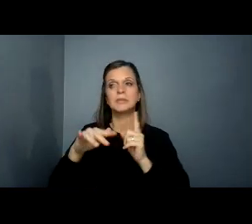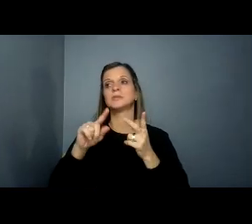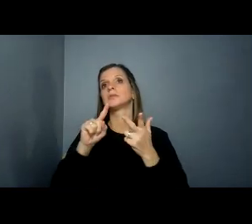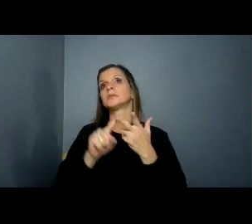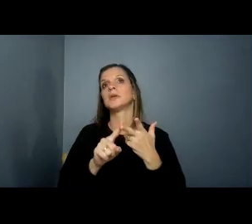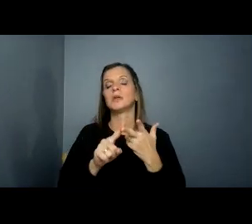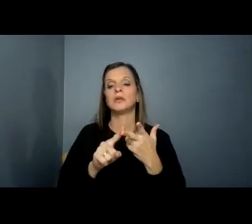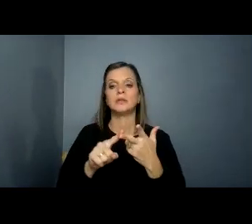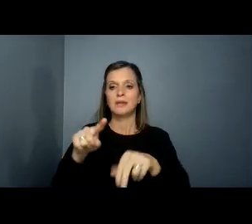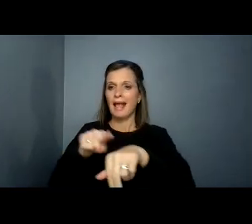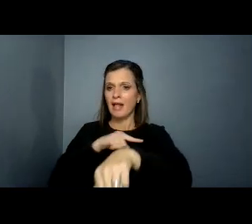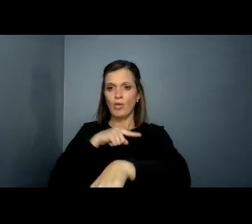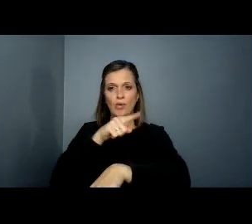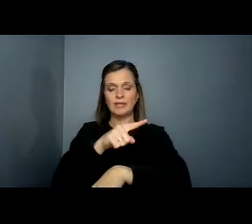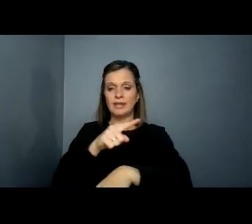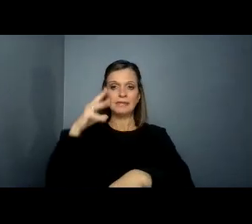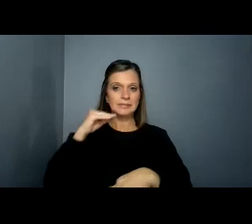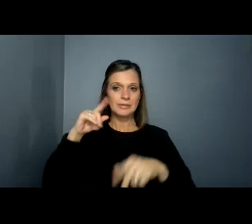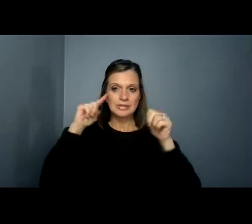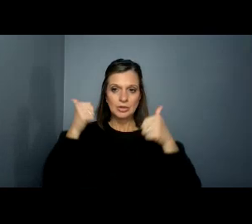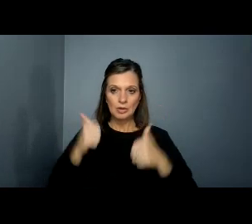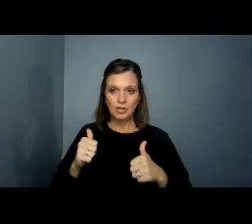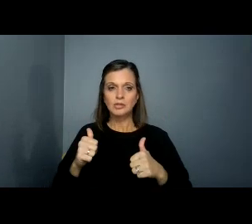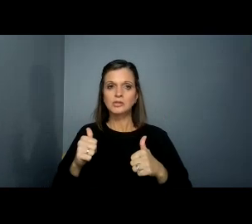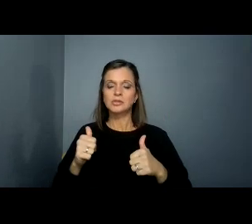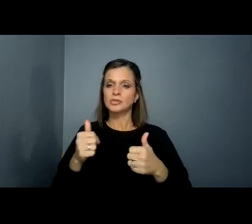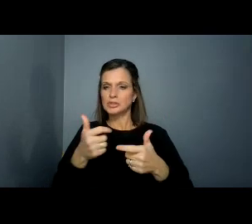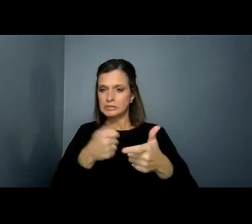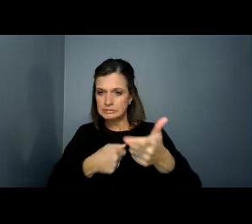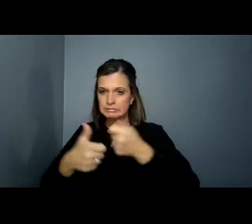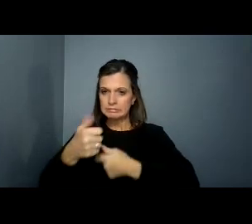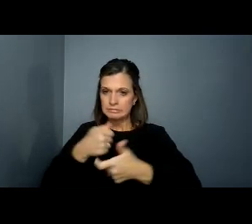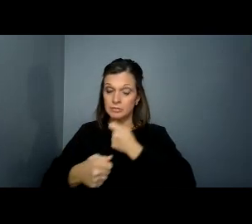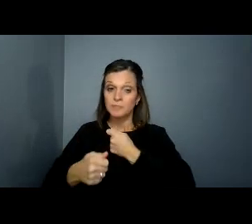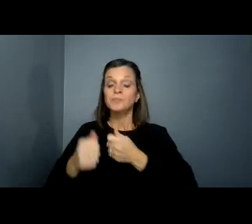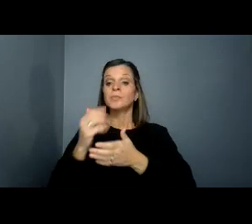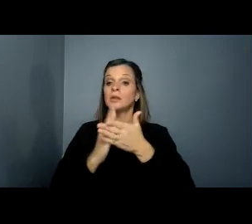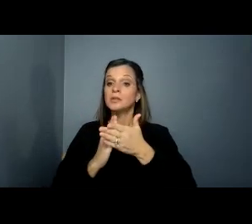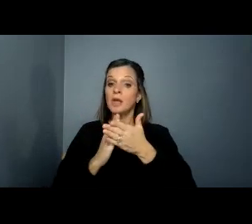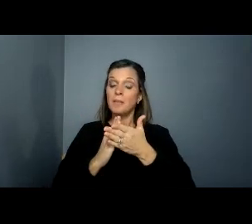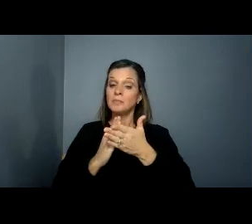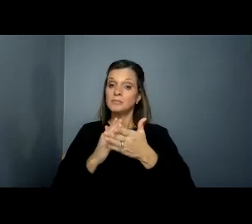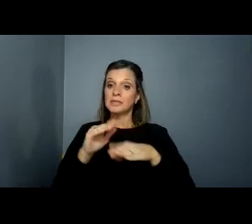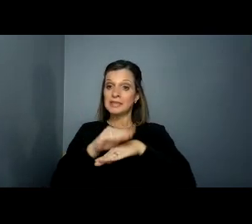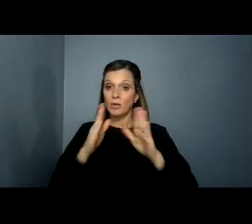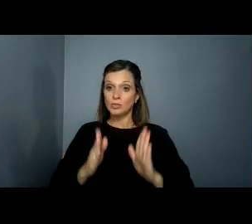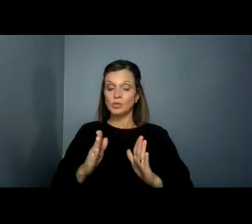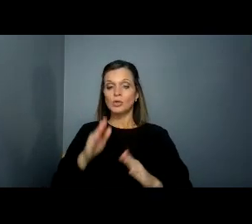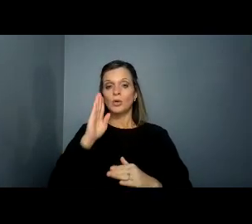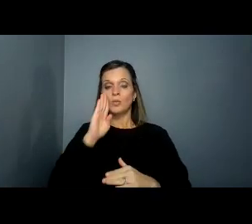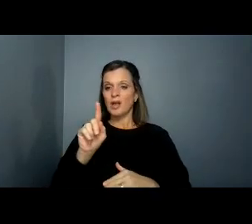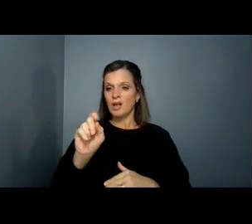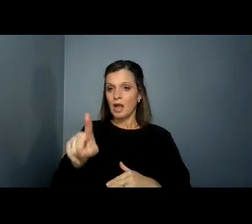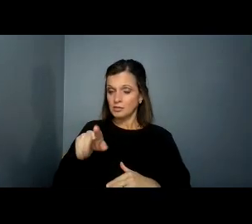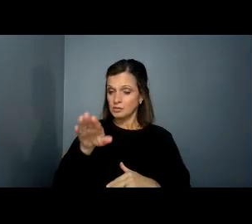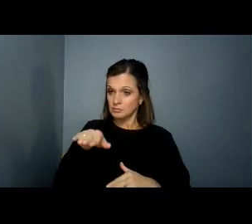Idea of what's going on. Some of us that have been doing this for years will ask questions like, you know, did you have problems if you were a child?